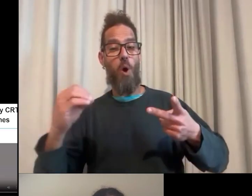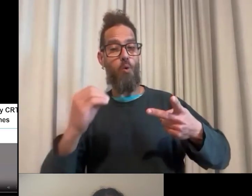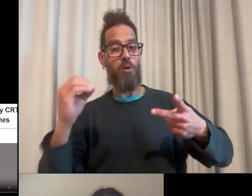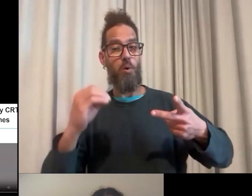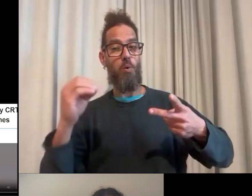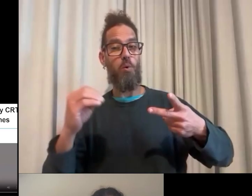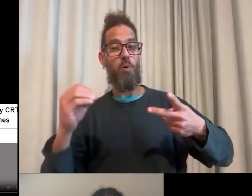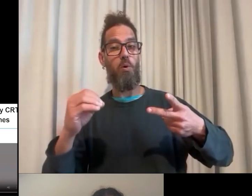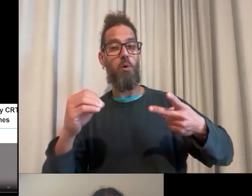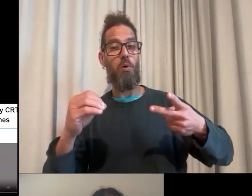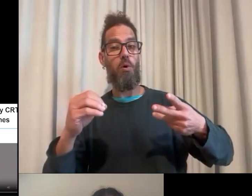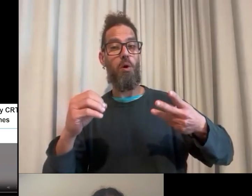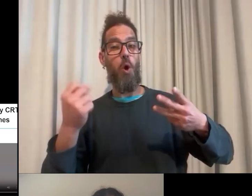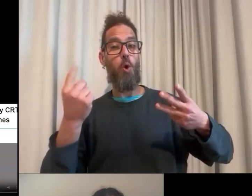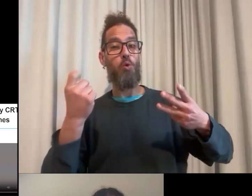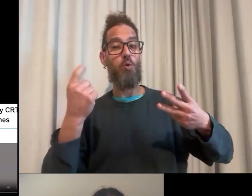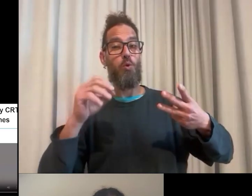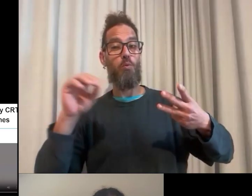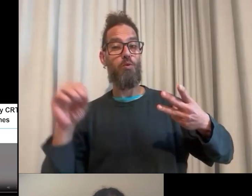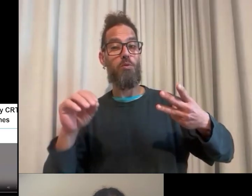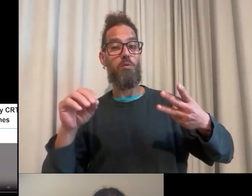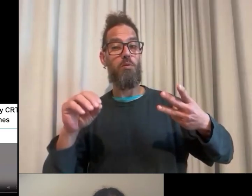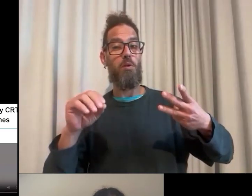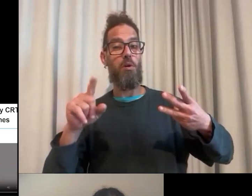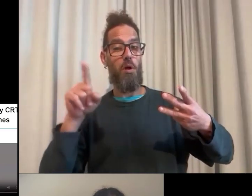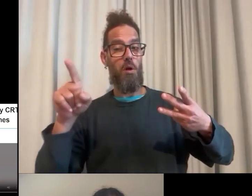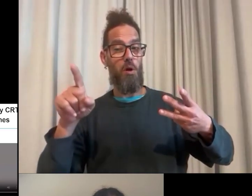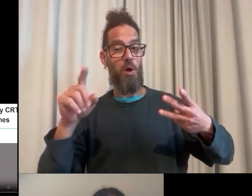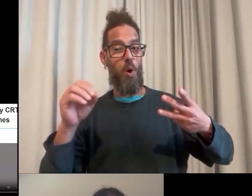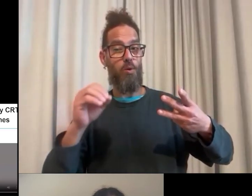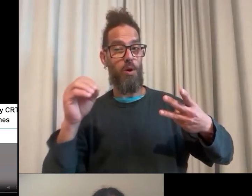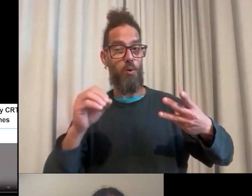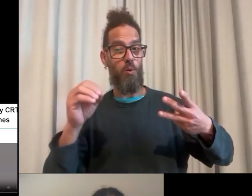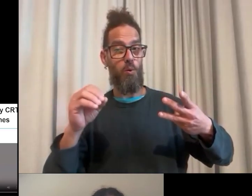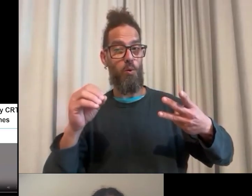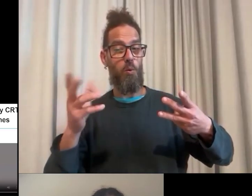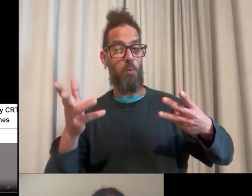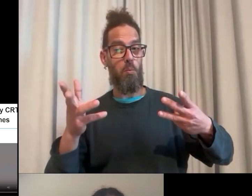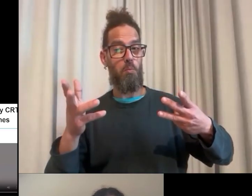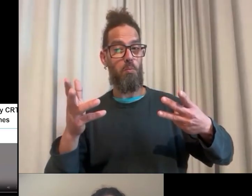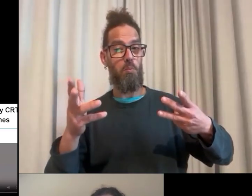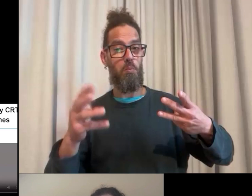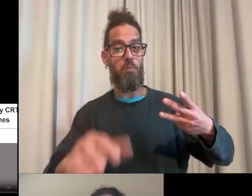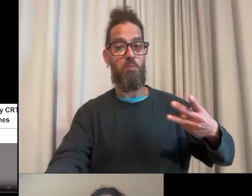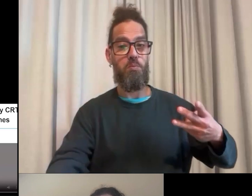but 33% believe it was Ontario, and 11% say it's Ottawa.